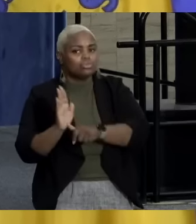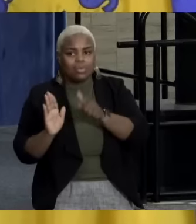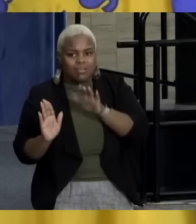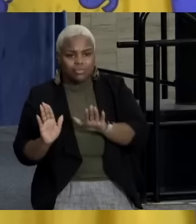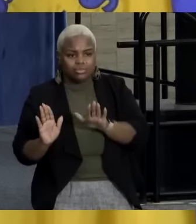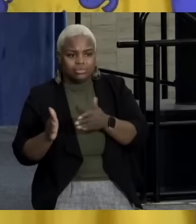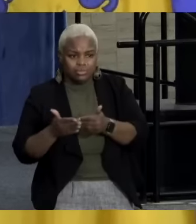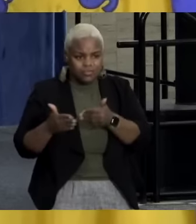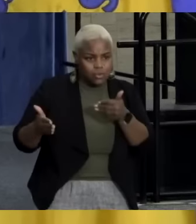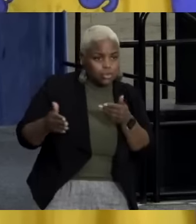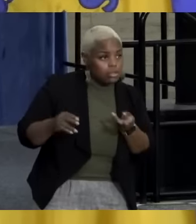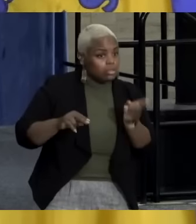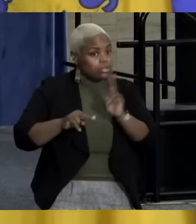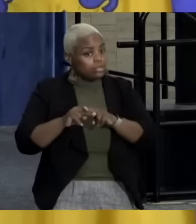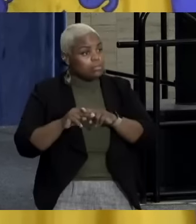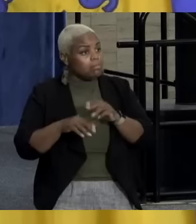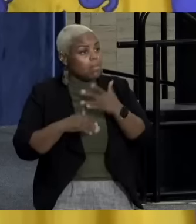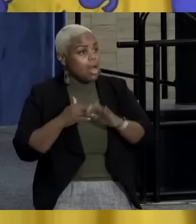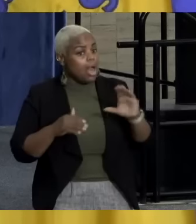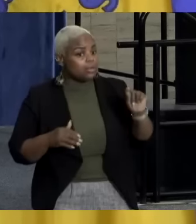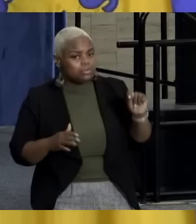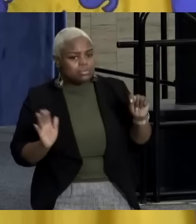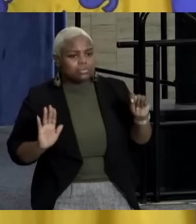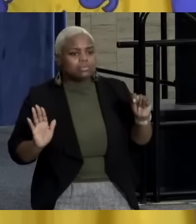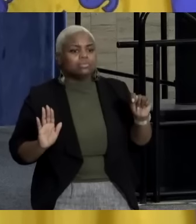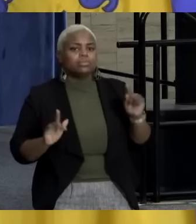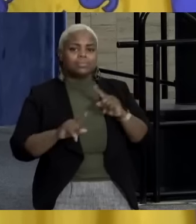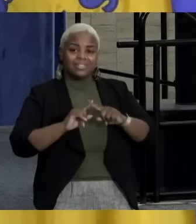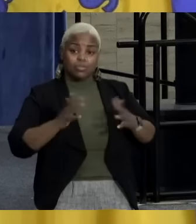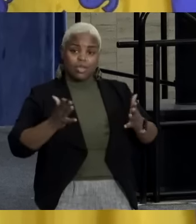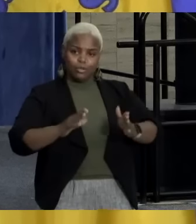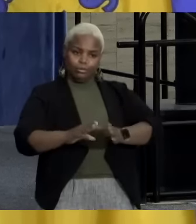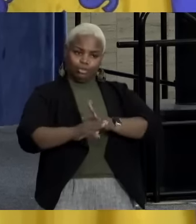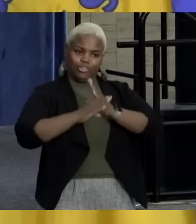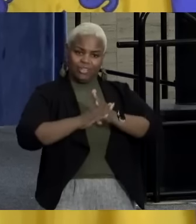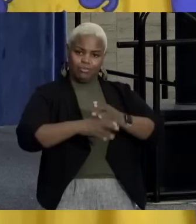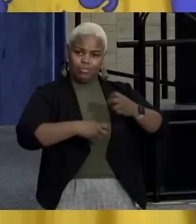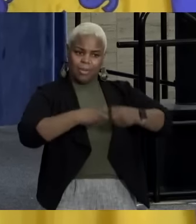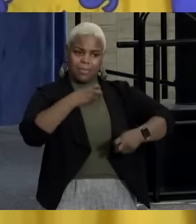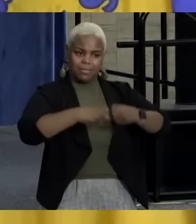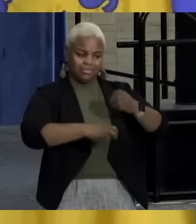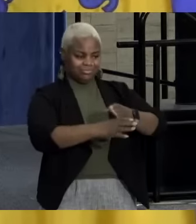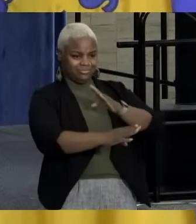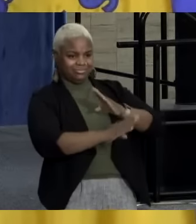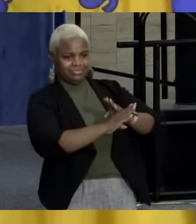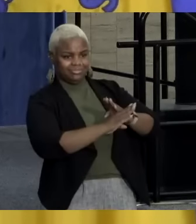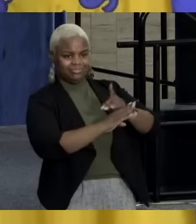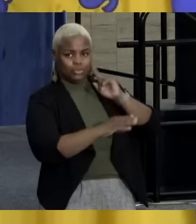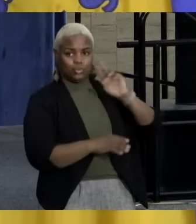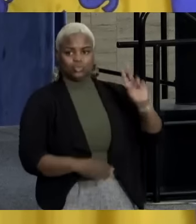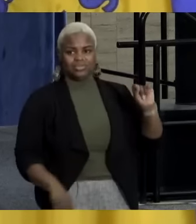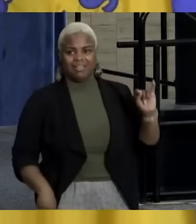but it does prevent urosepsis readmissions. They need their oncologist to know that women